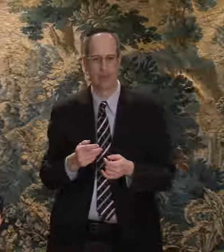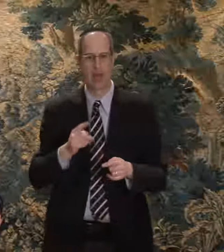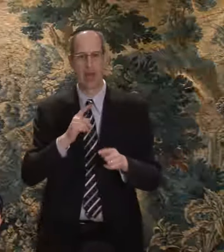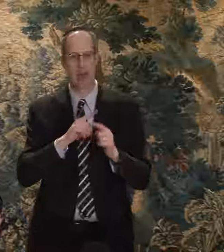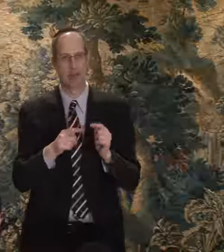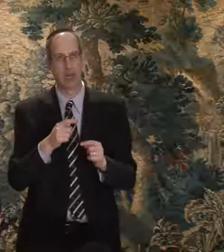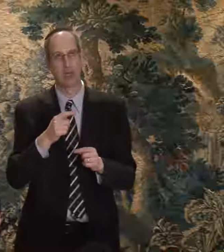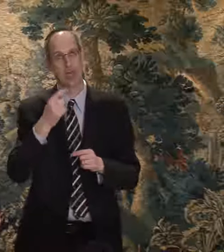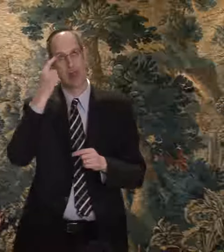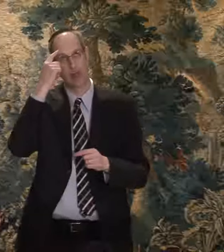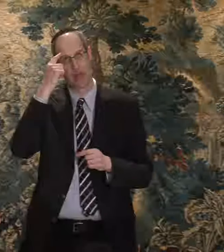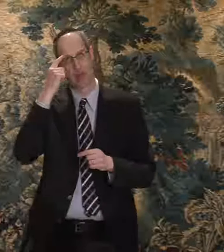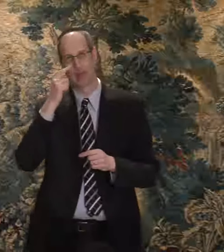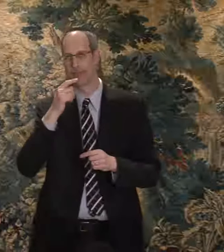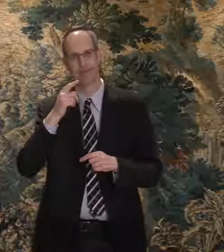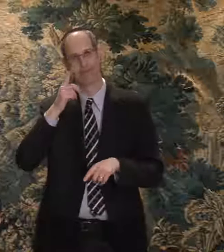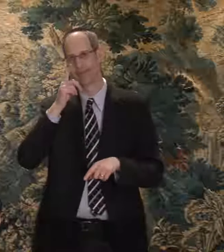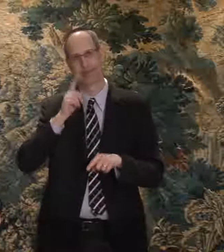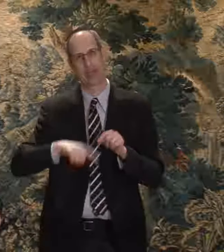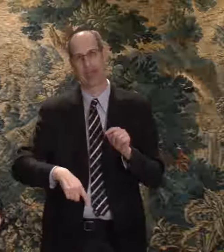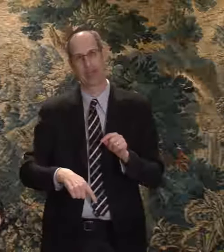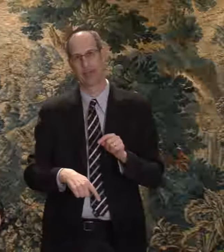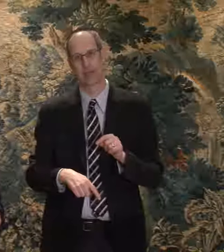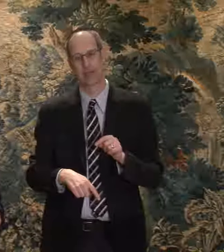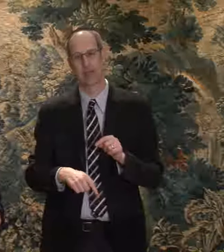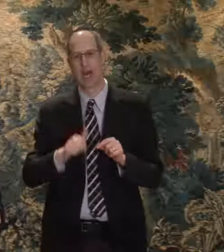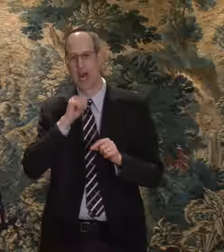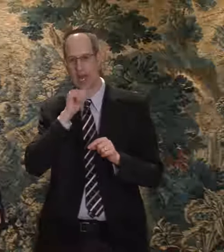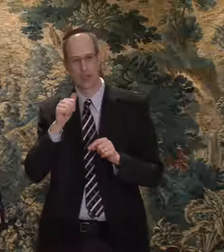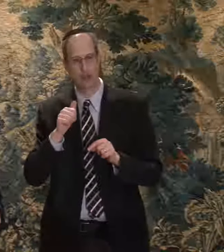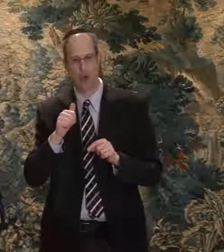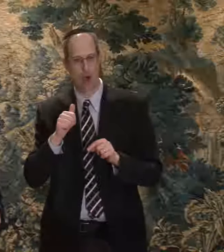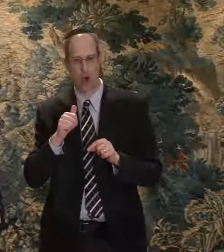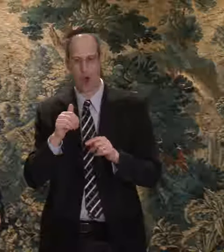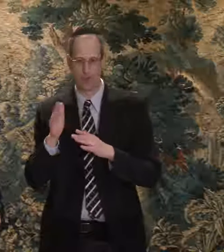think he was gonna make it and so he didn't bother preparing the speech but